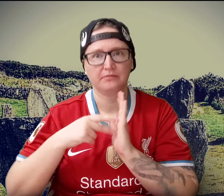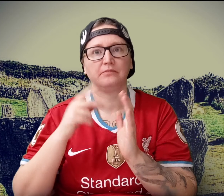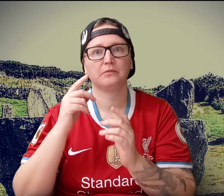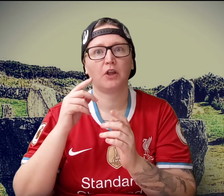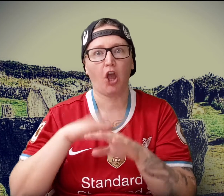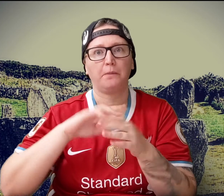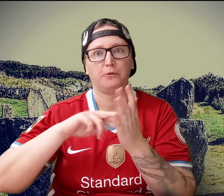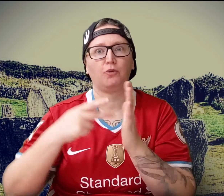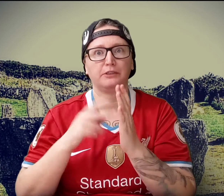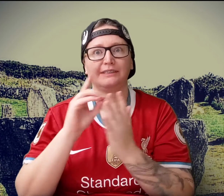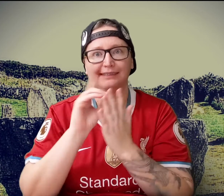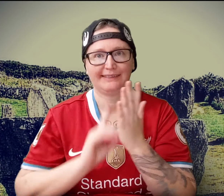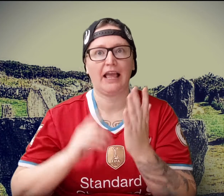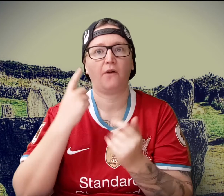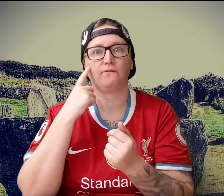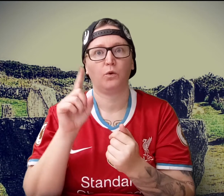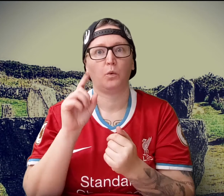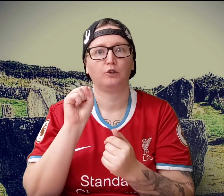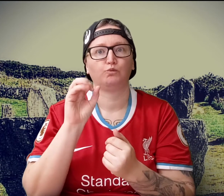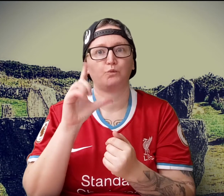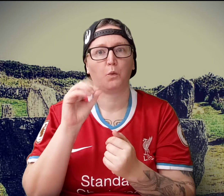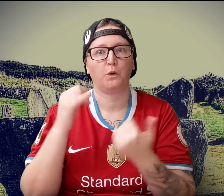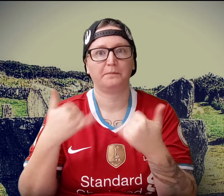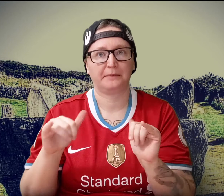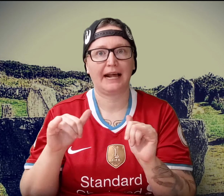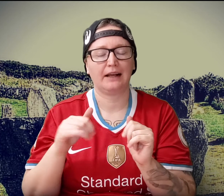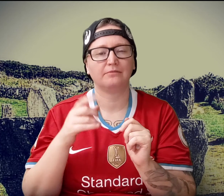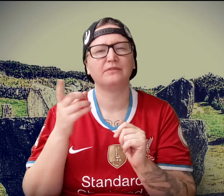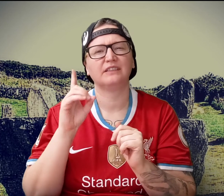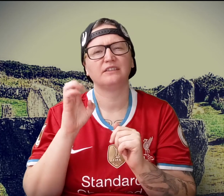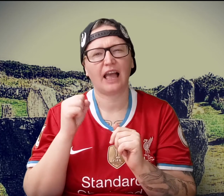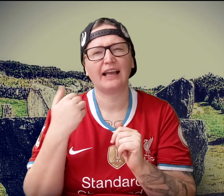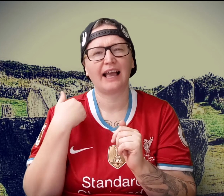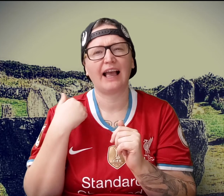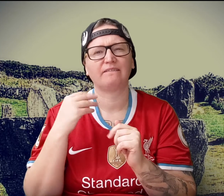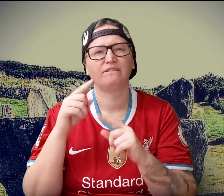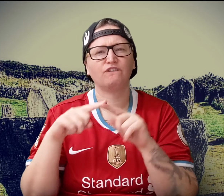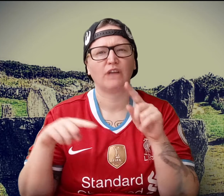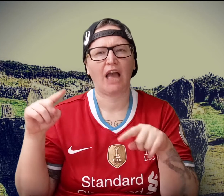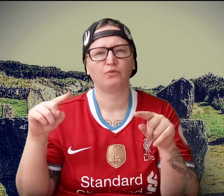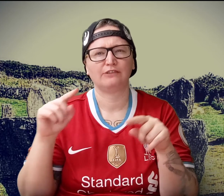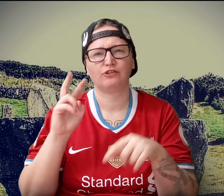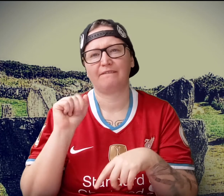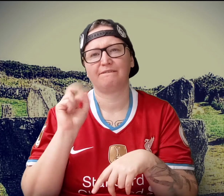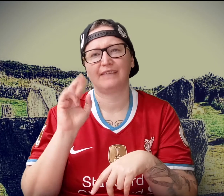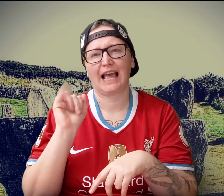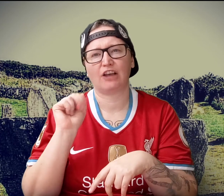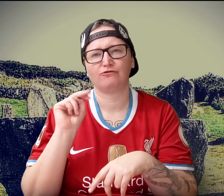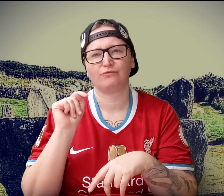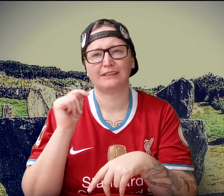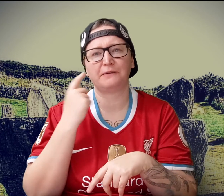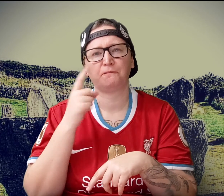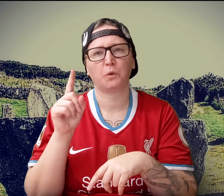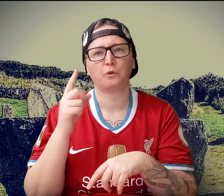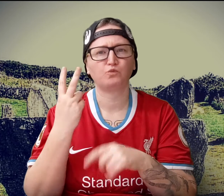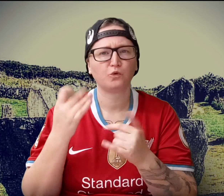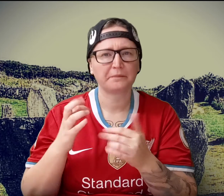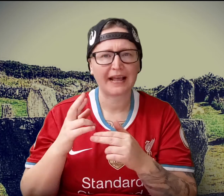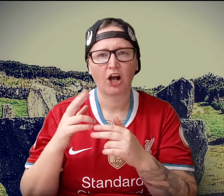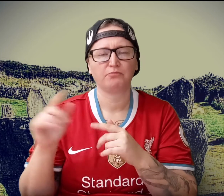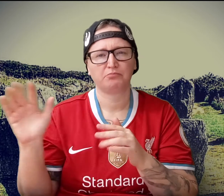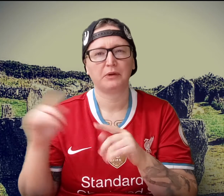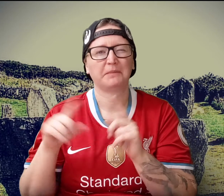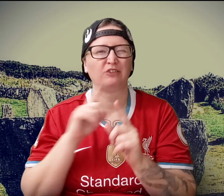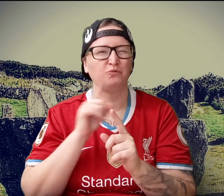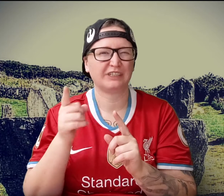That RPG is on purpose designed to be a solo play it does have some variant to it for two players